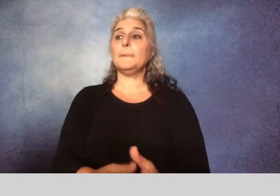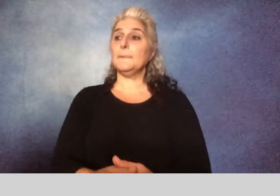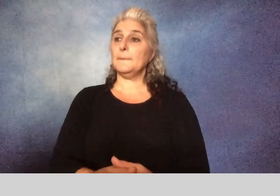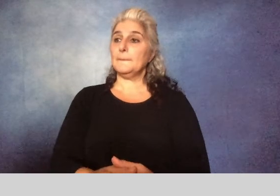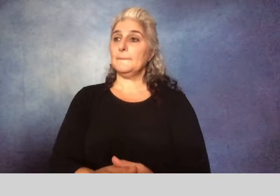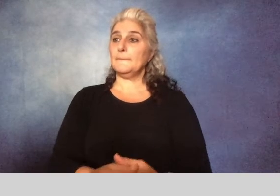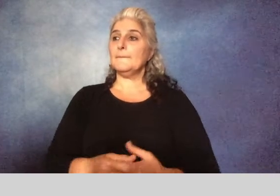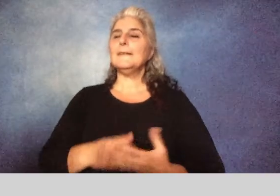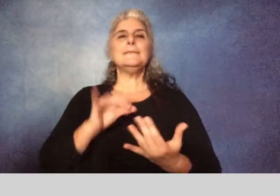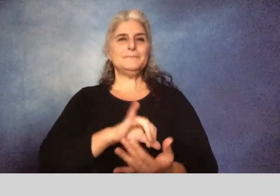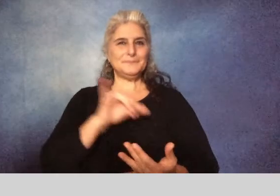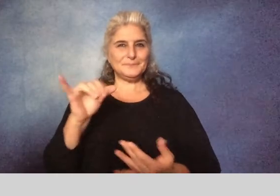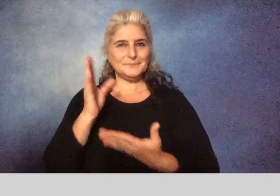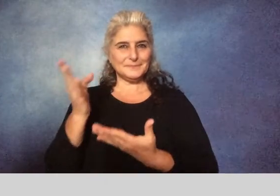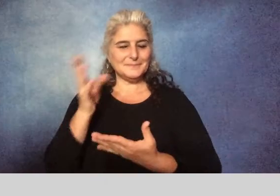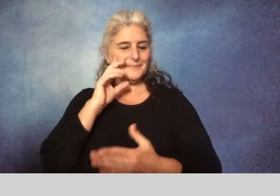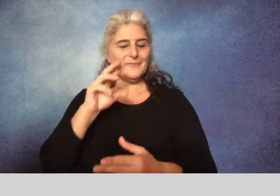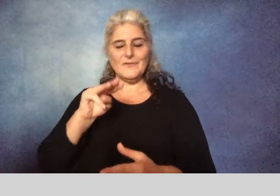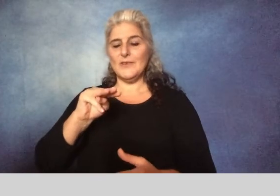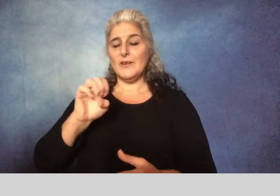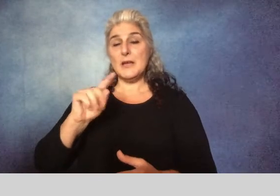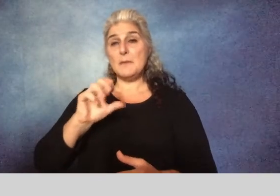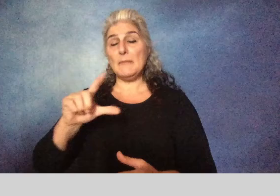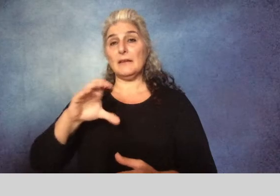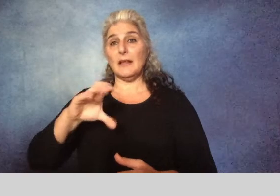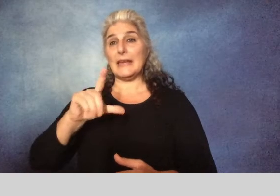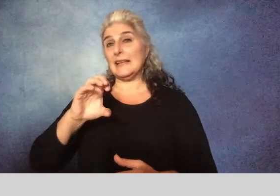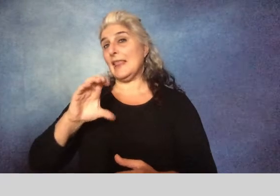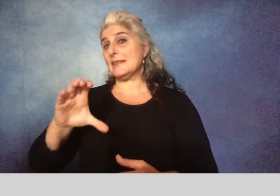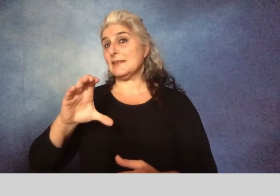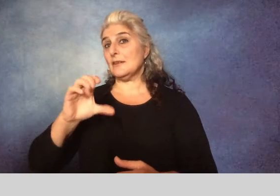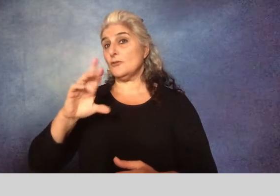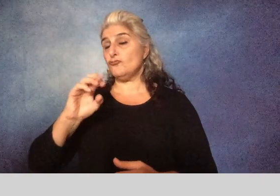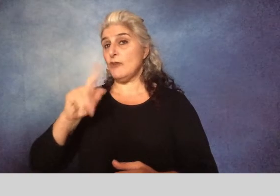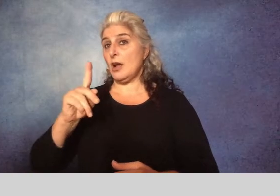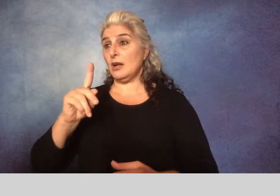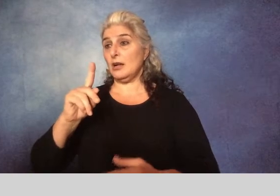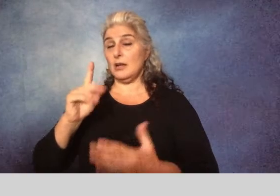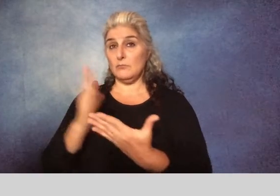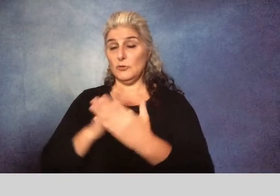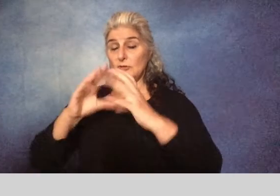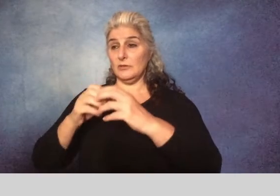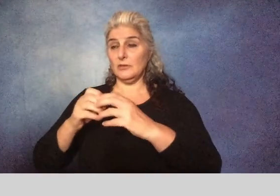And similarly, for the metal and classic rock genre category albums have clustered near the top, right of the plot.